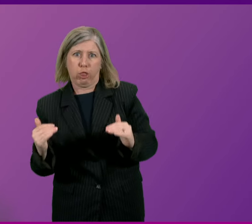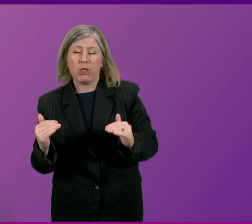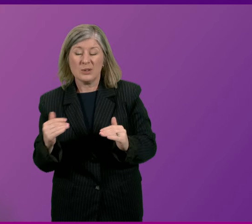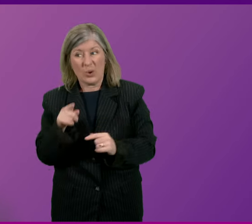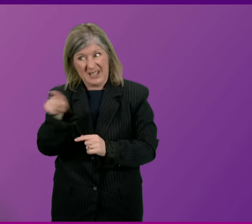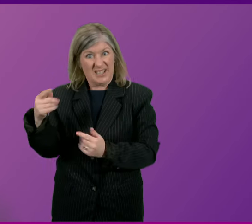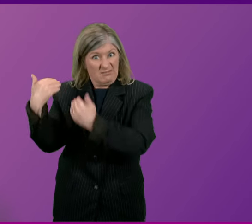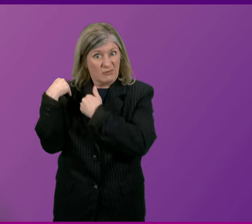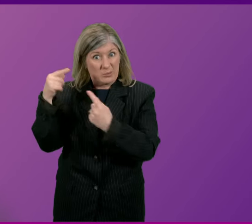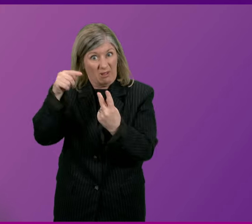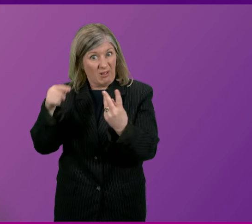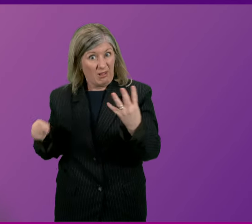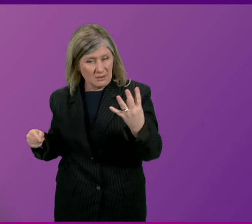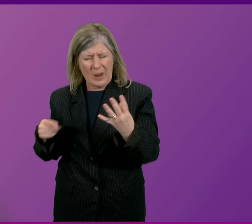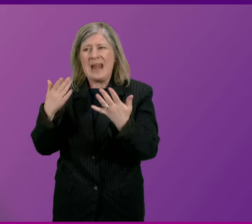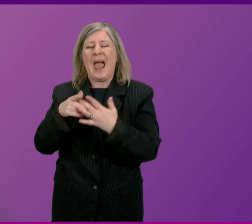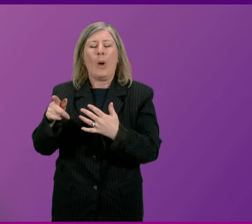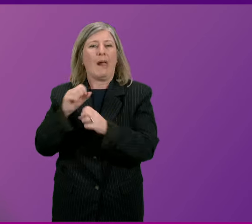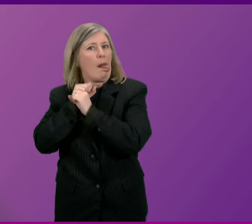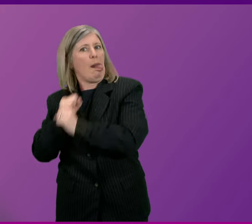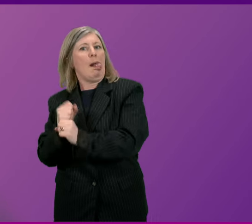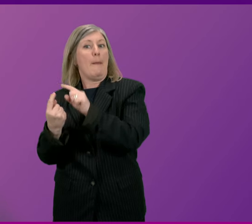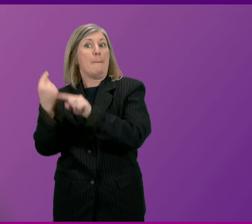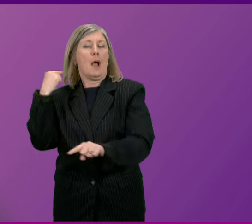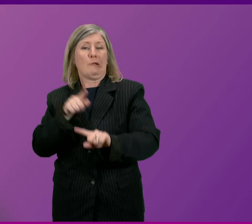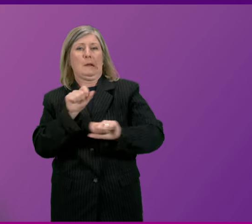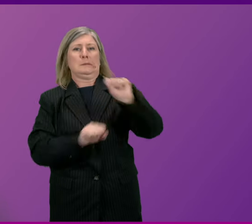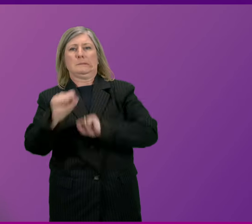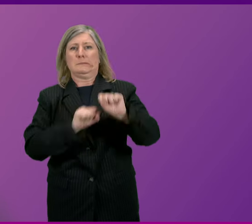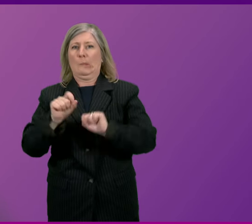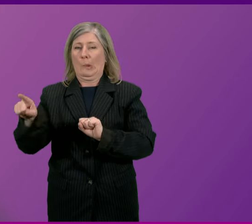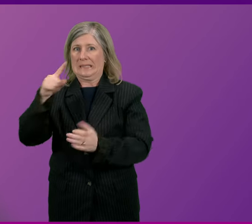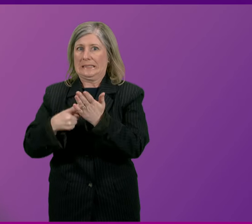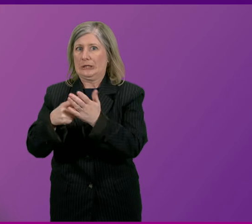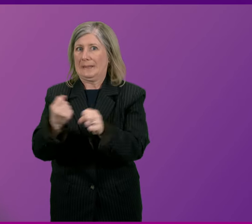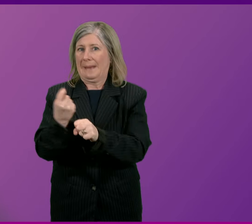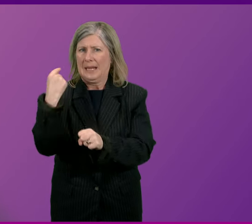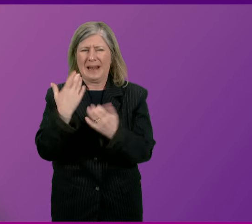he is trapped by the past, defending his own record while Scotland’s children pay the price.